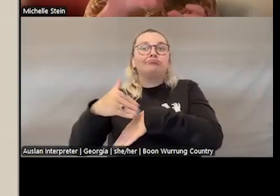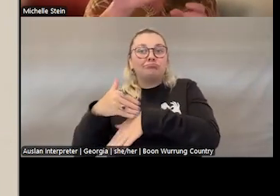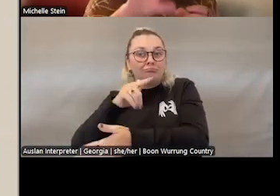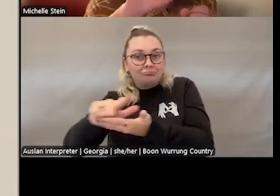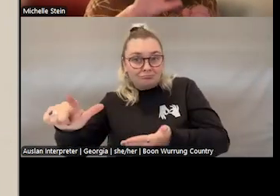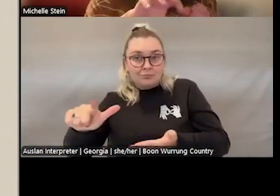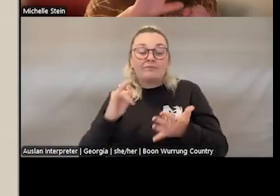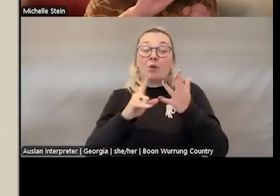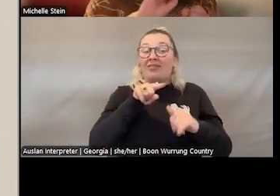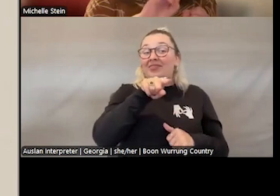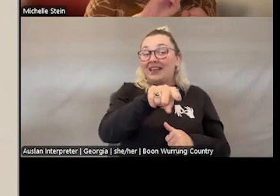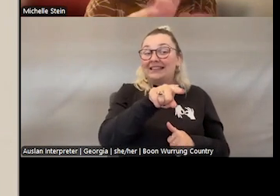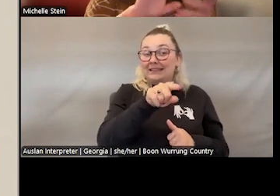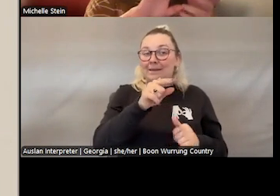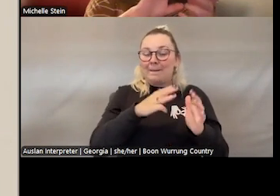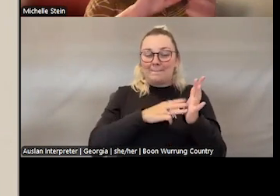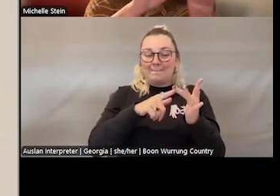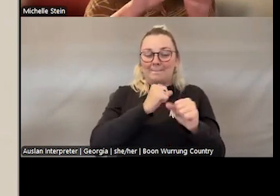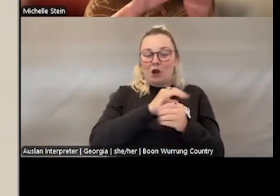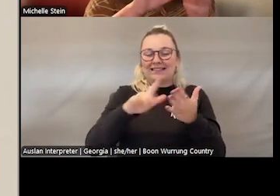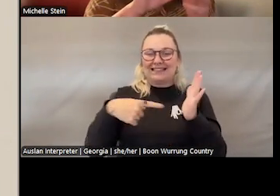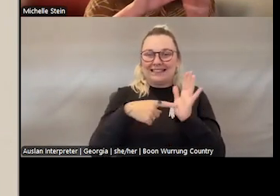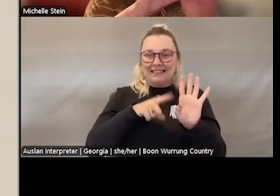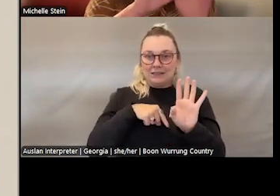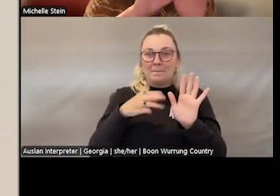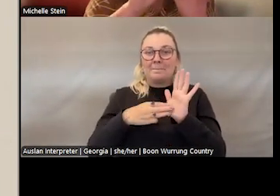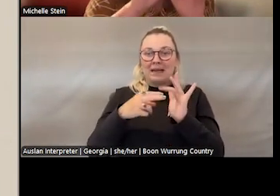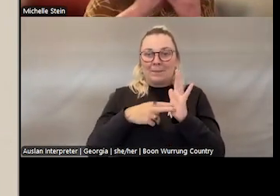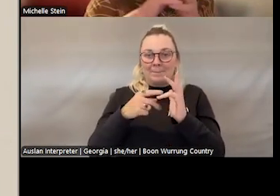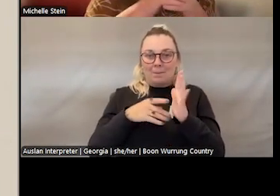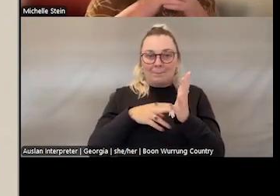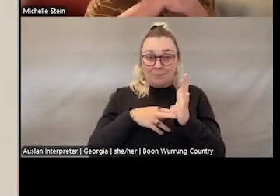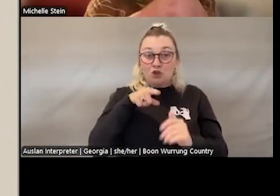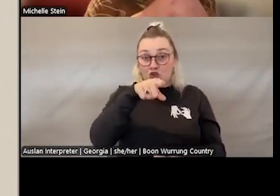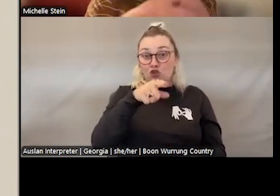This is the mighty minimum that you are going to be looking at,